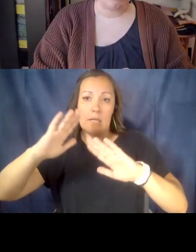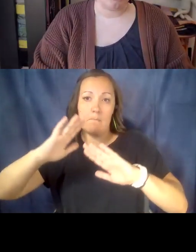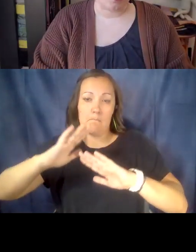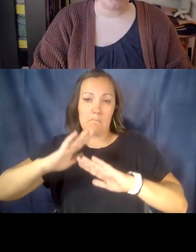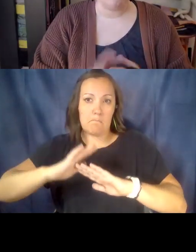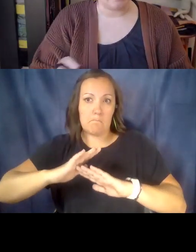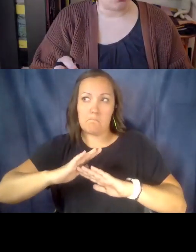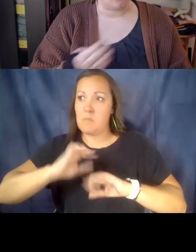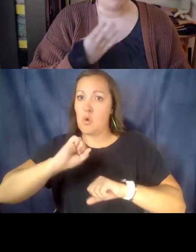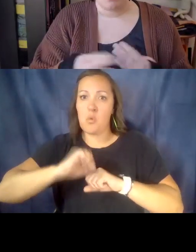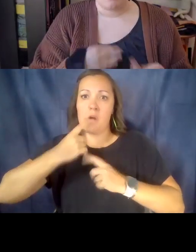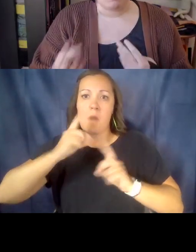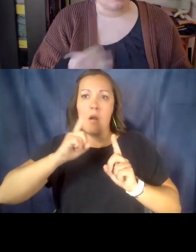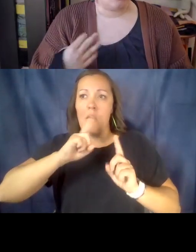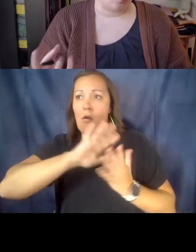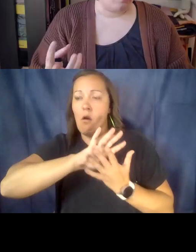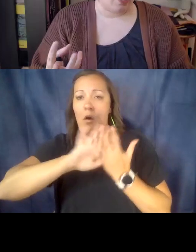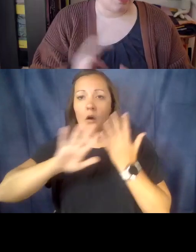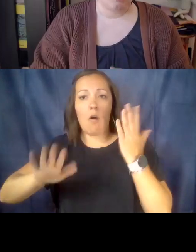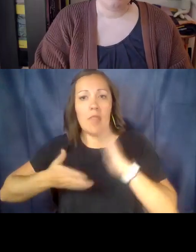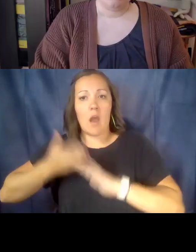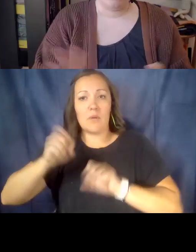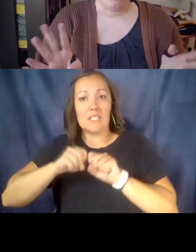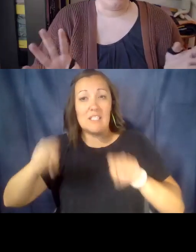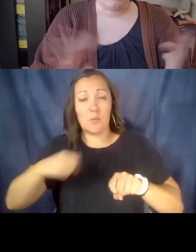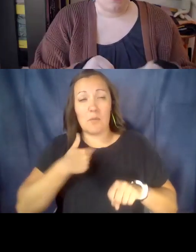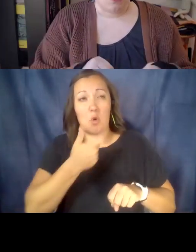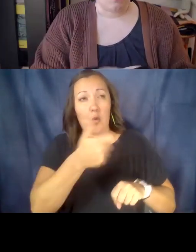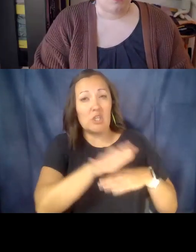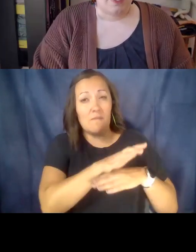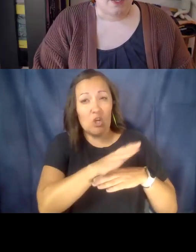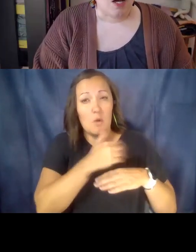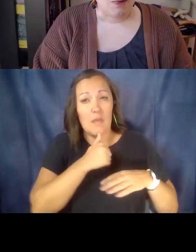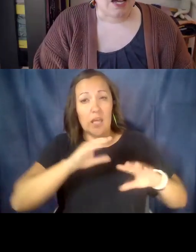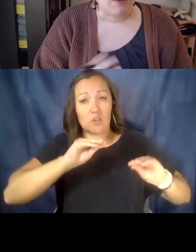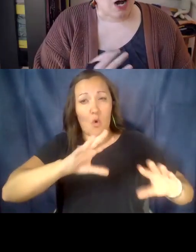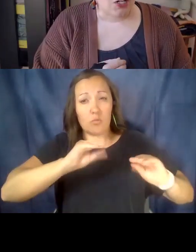if you are watching video that may be has strobe effects, it will those. I had forgot that I turned